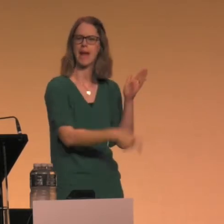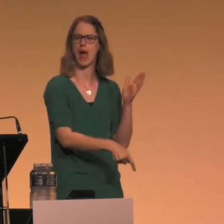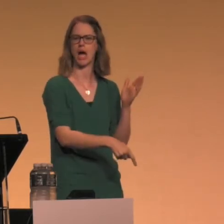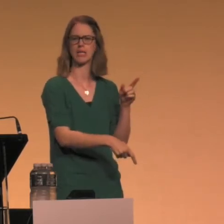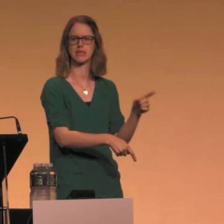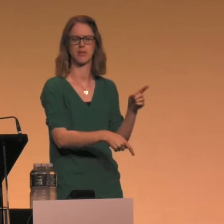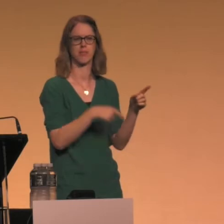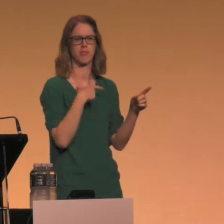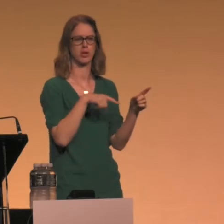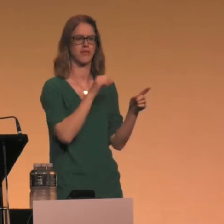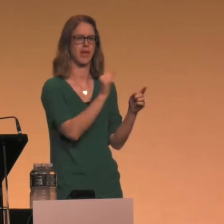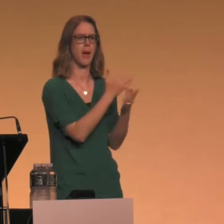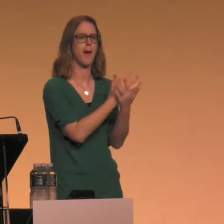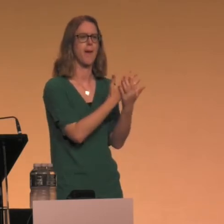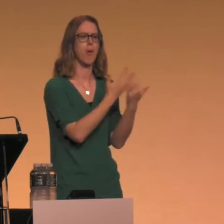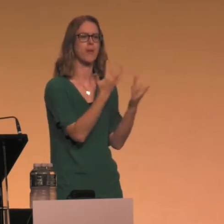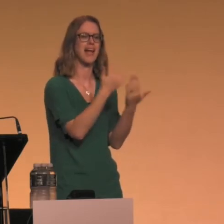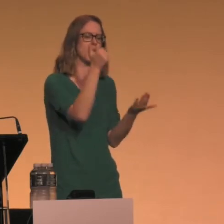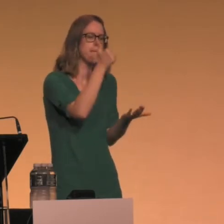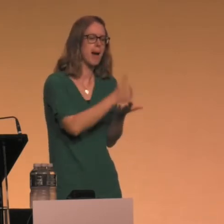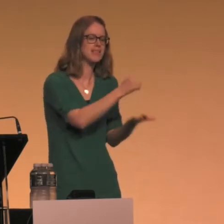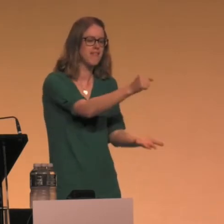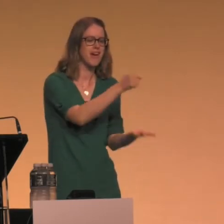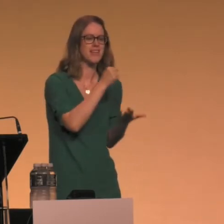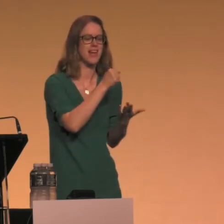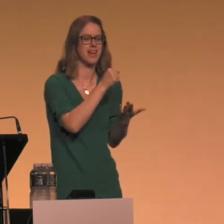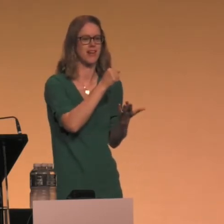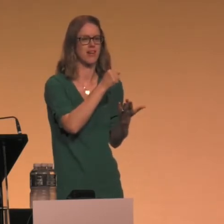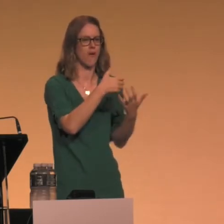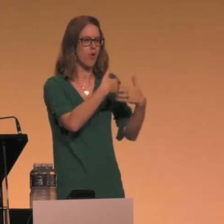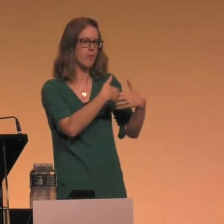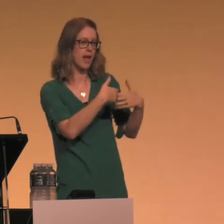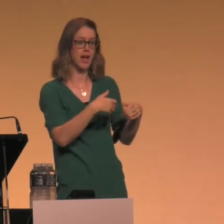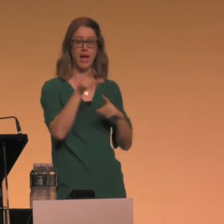by the population-based-funding formula. So Capital Coast Health, you must